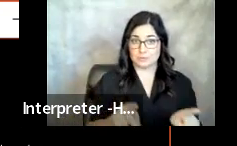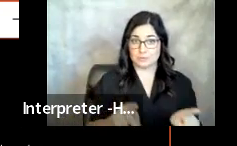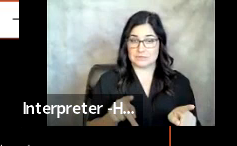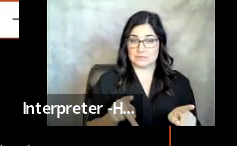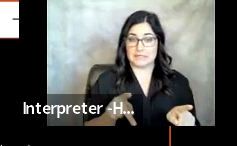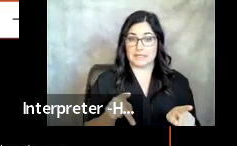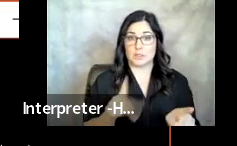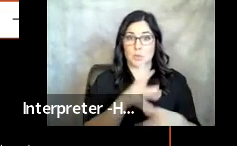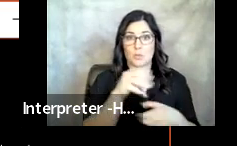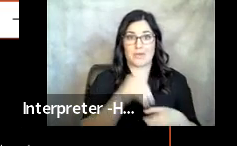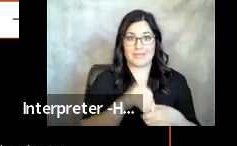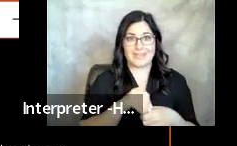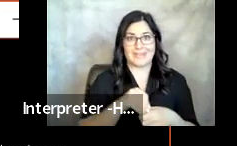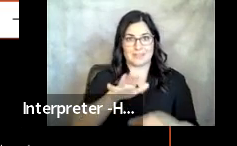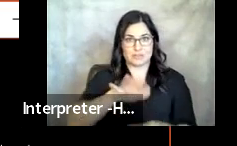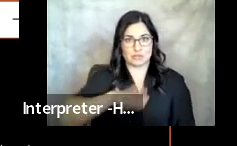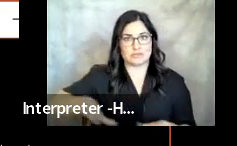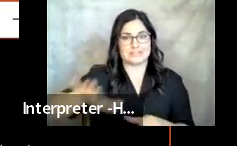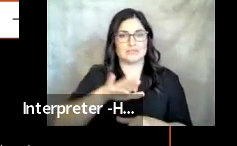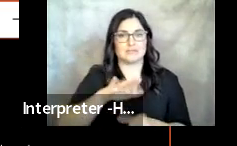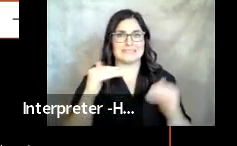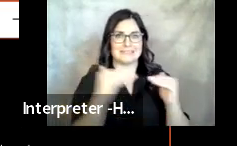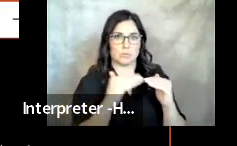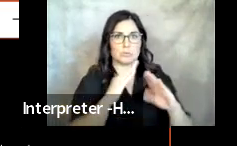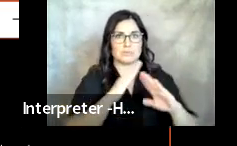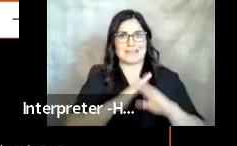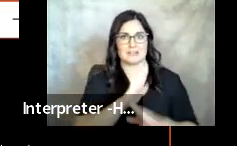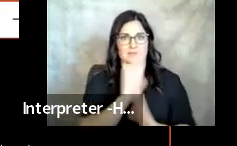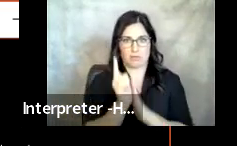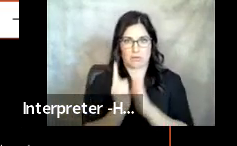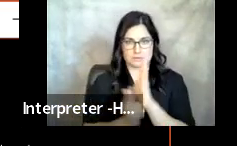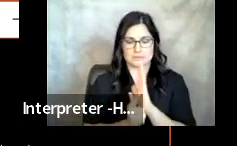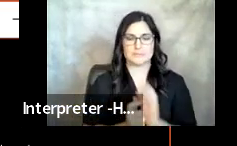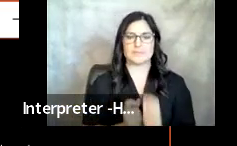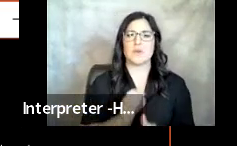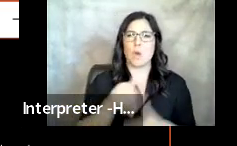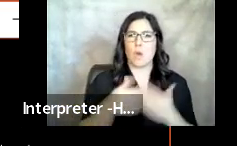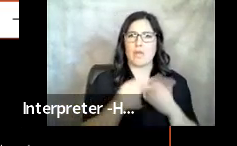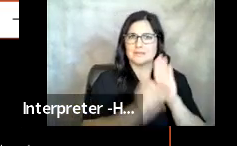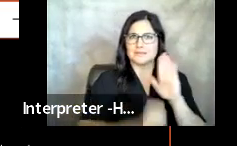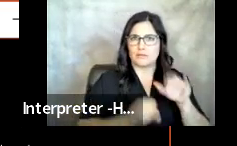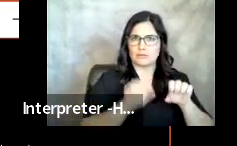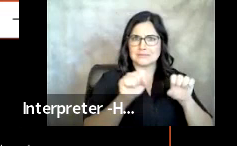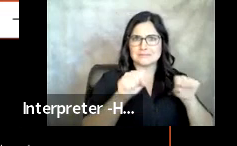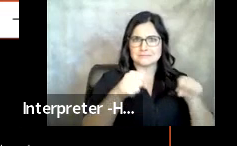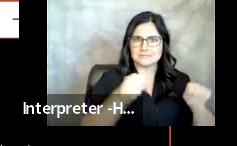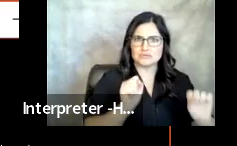Within its jurisdiction. The equal protection of the. Laws, you see, all these southern states had tried to pass laws